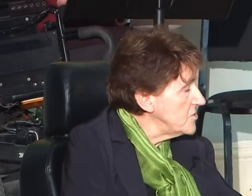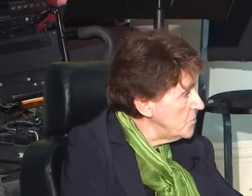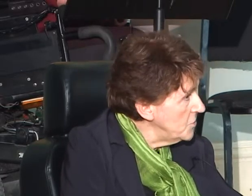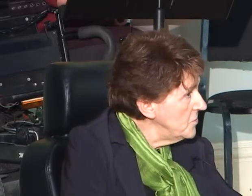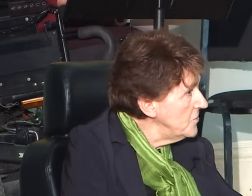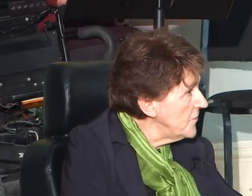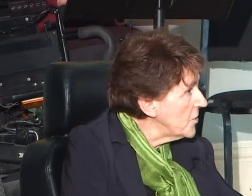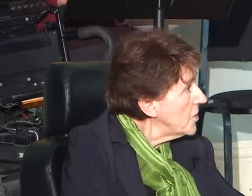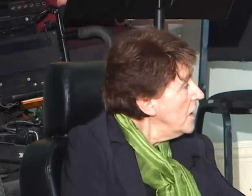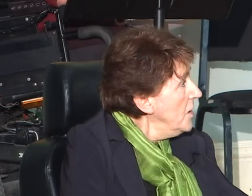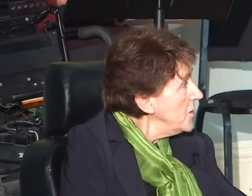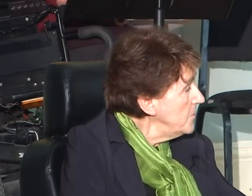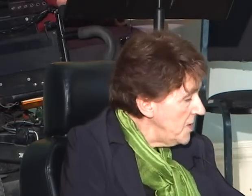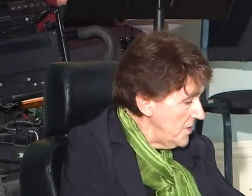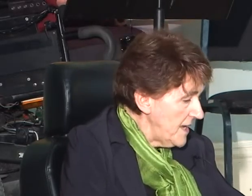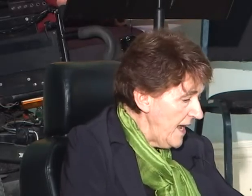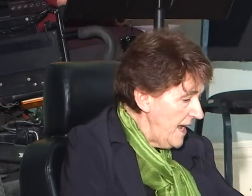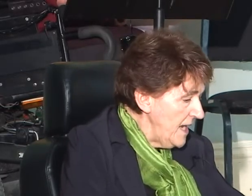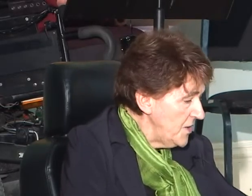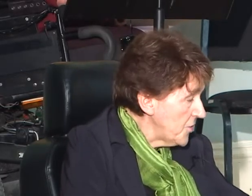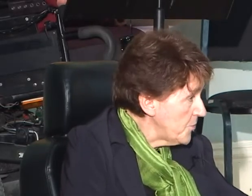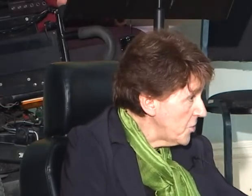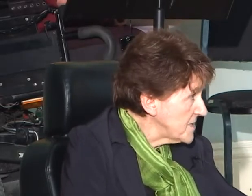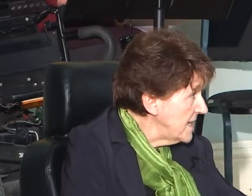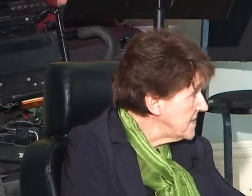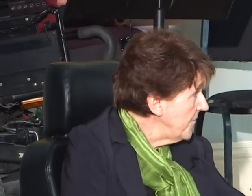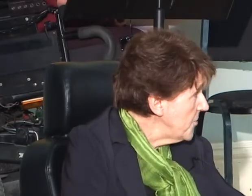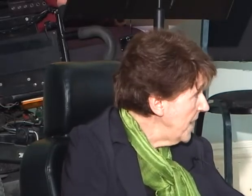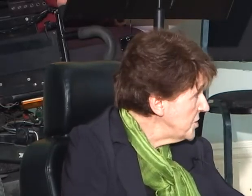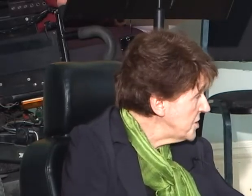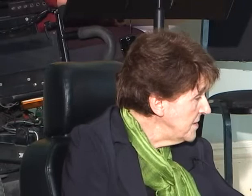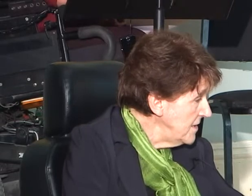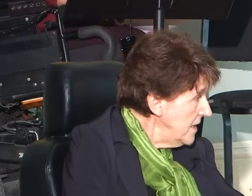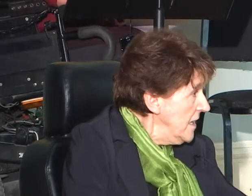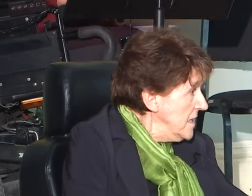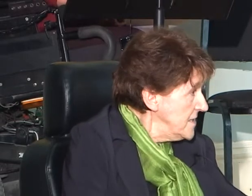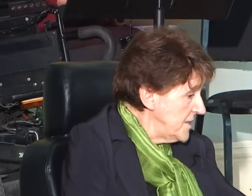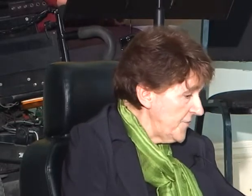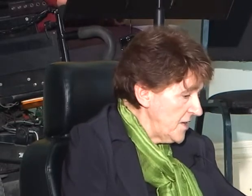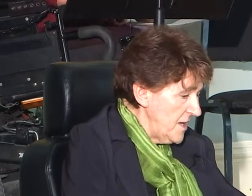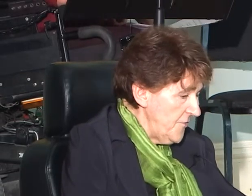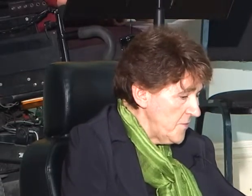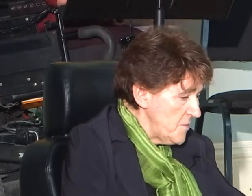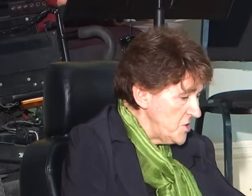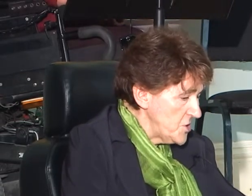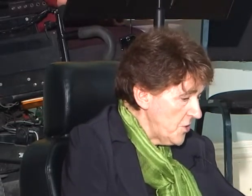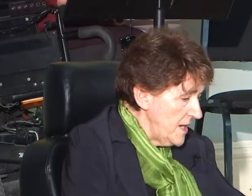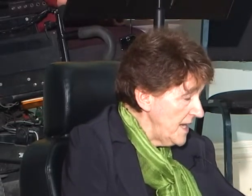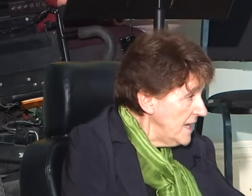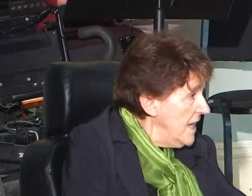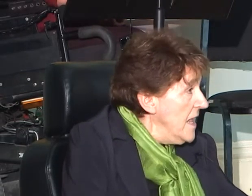who move or communicate or process information differently from the majority",